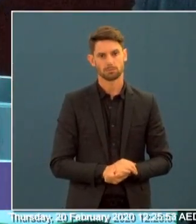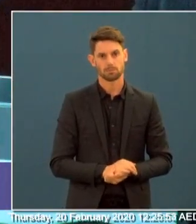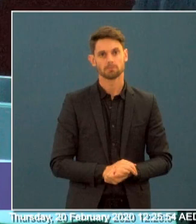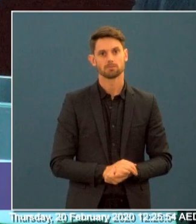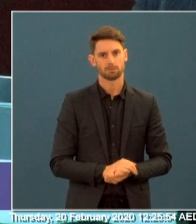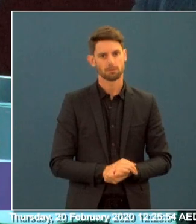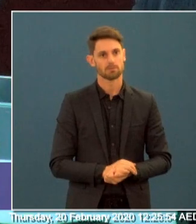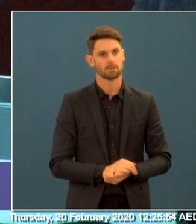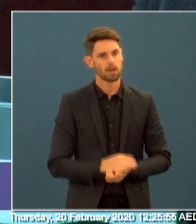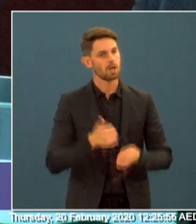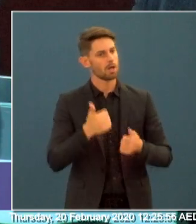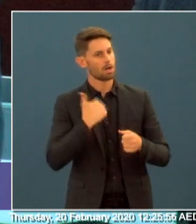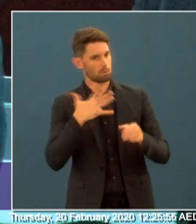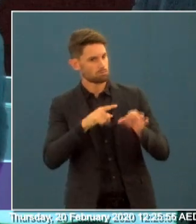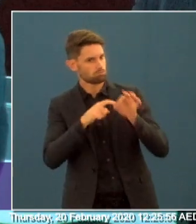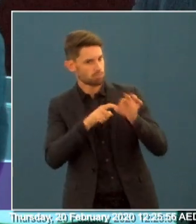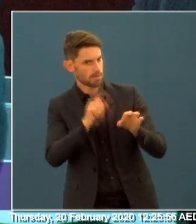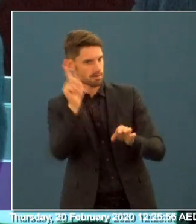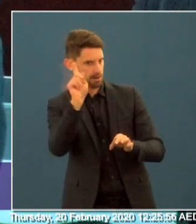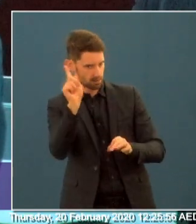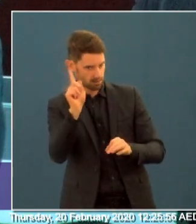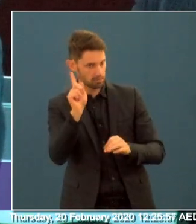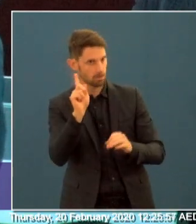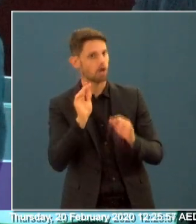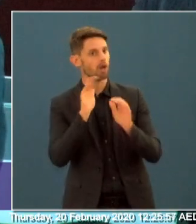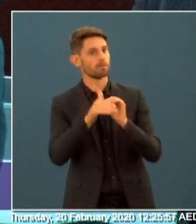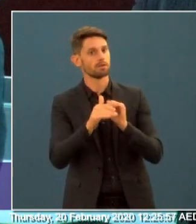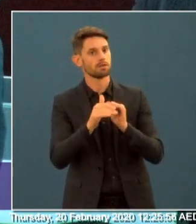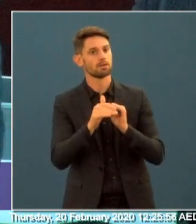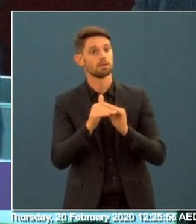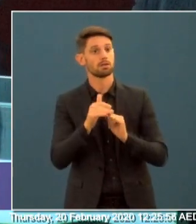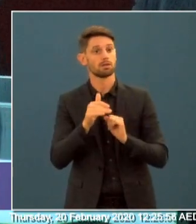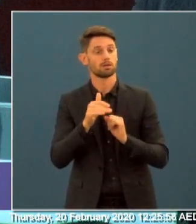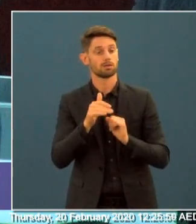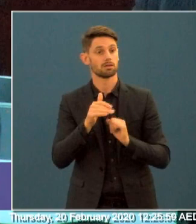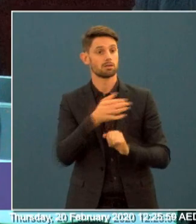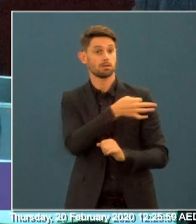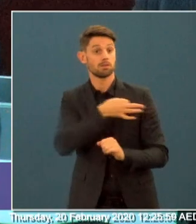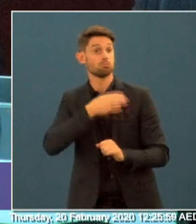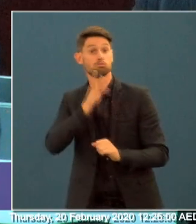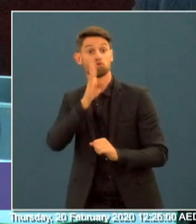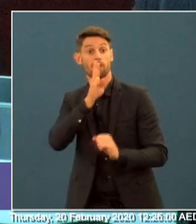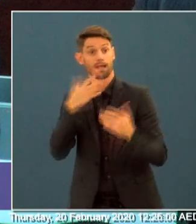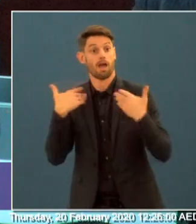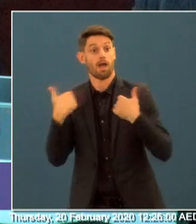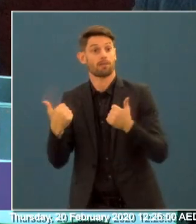But I was interested, also, in private health insurance for people with intellectual disability,